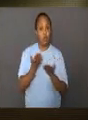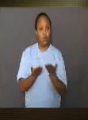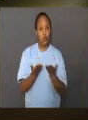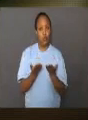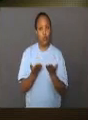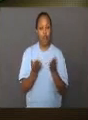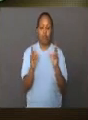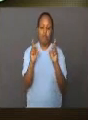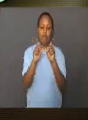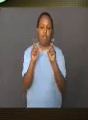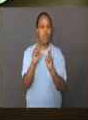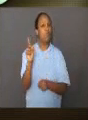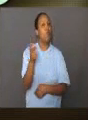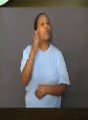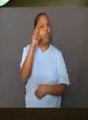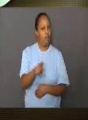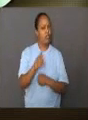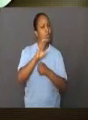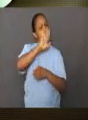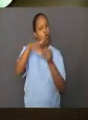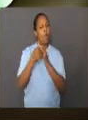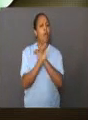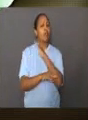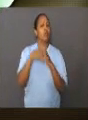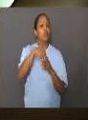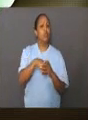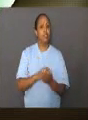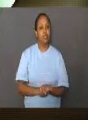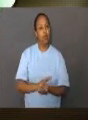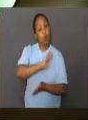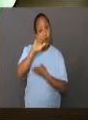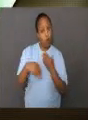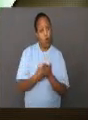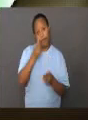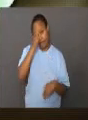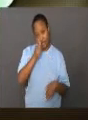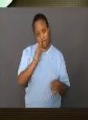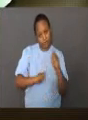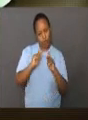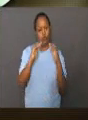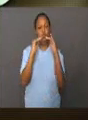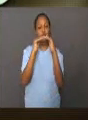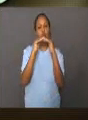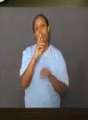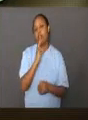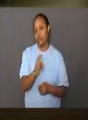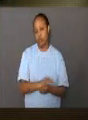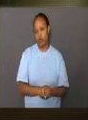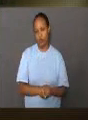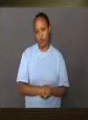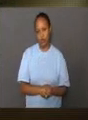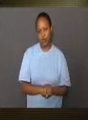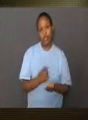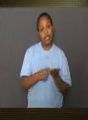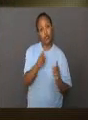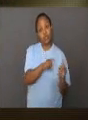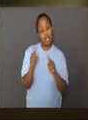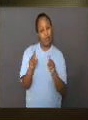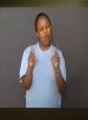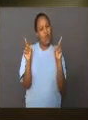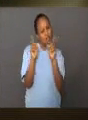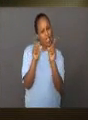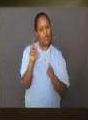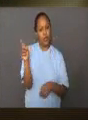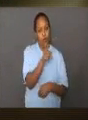fair within a country all people are equal and they deserve fair treatment from the government